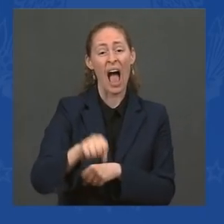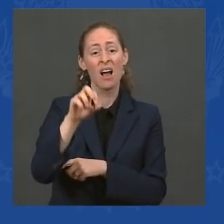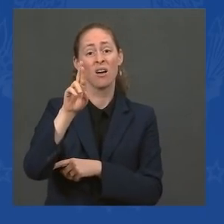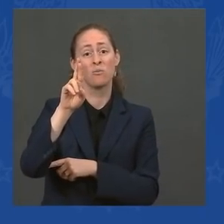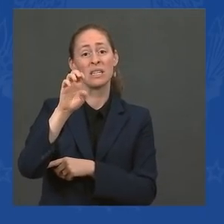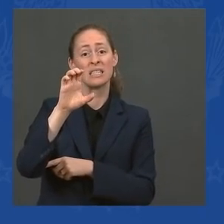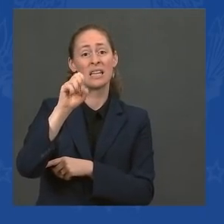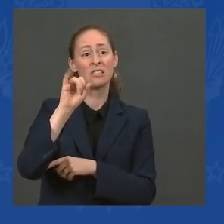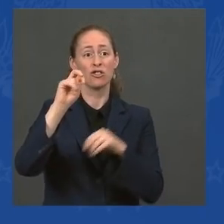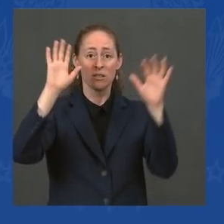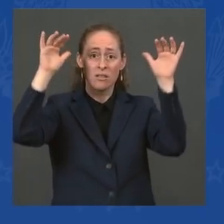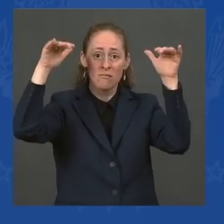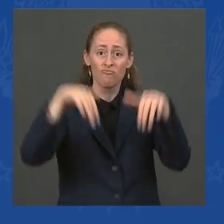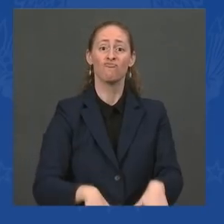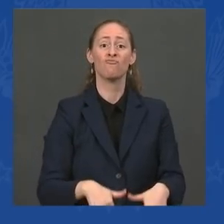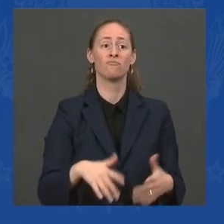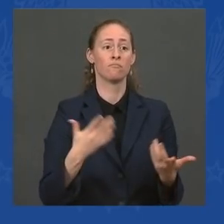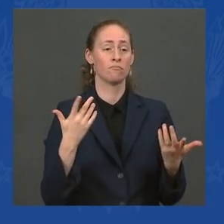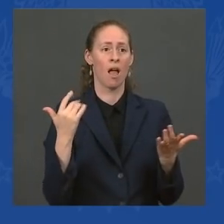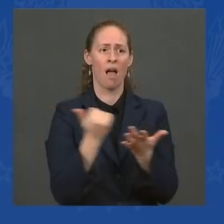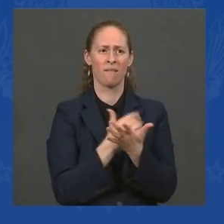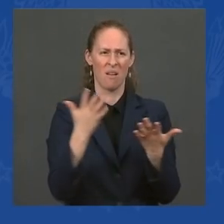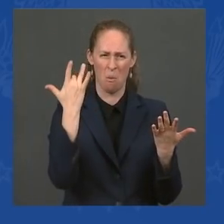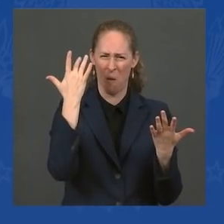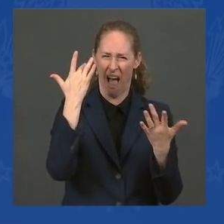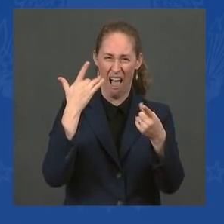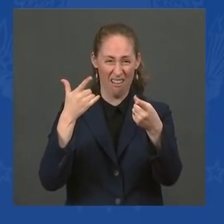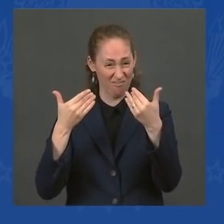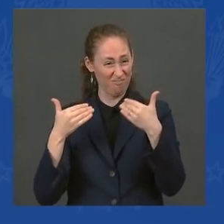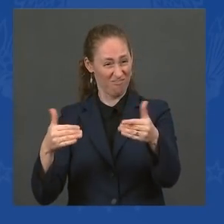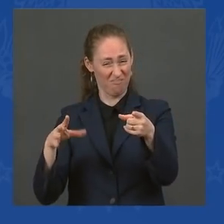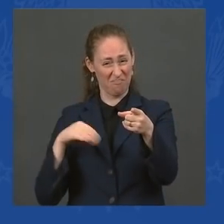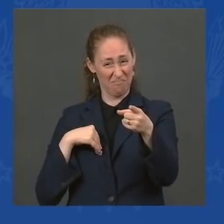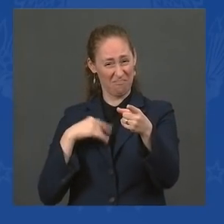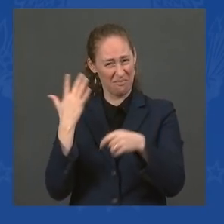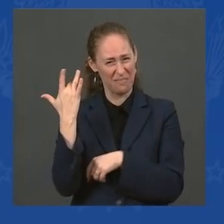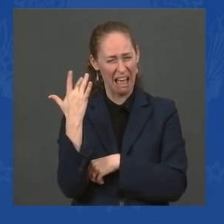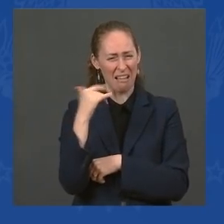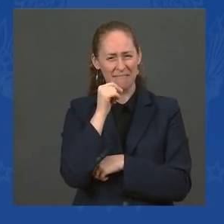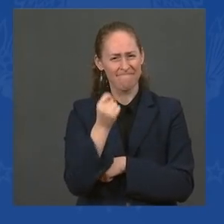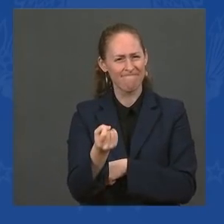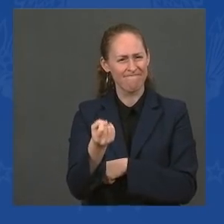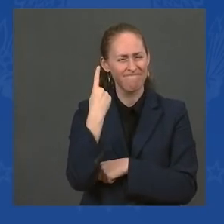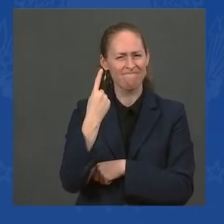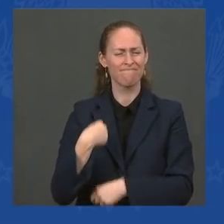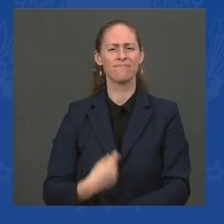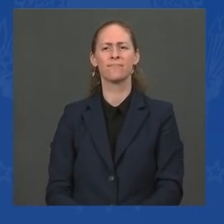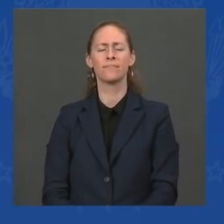And I don't know why anyone would take a chance like that. And number five, America's role in the world is essential.